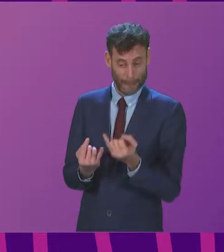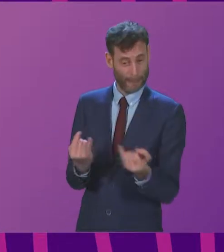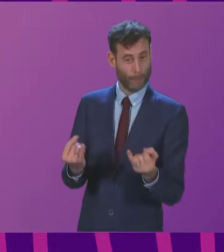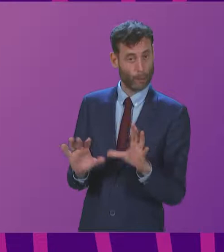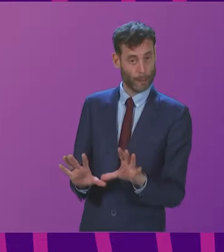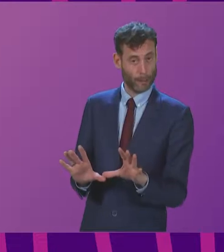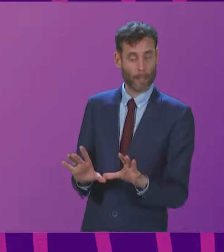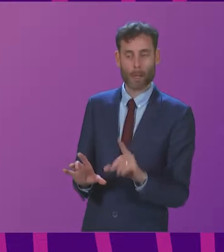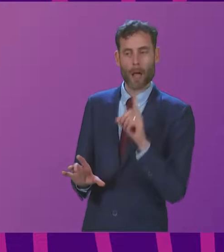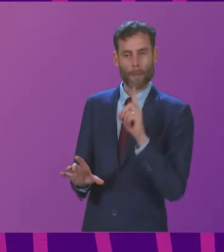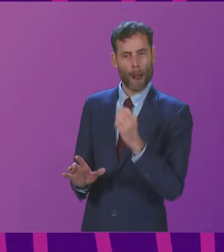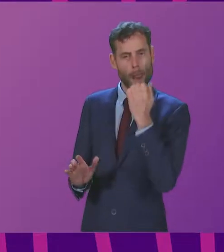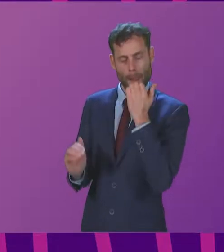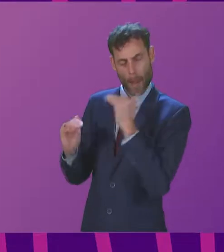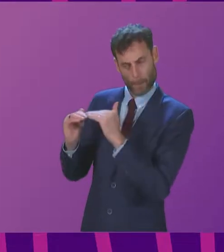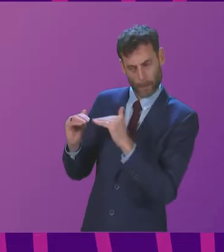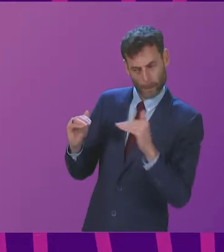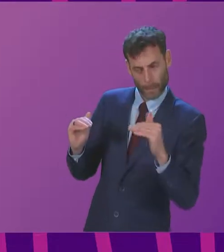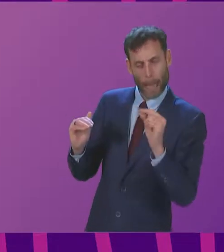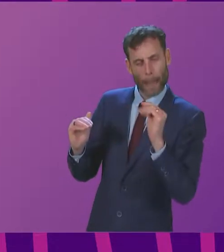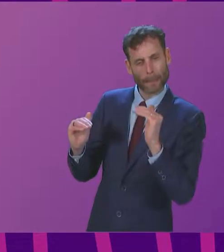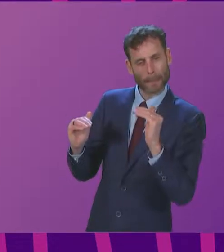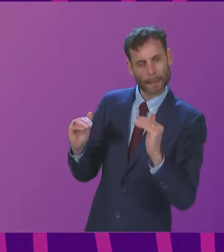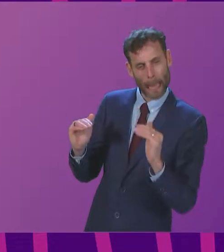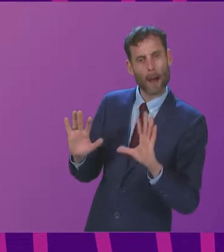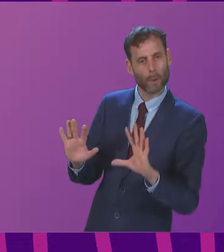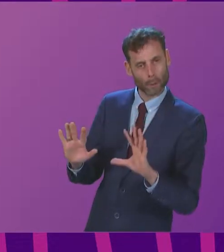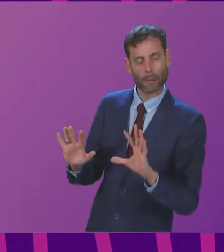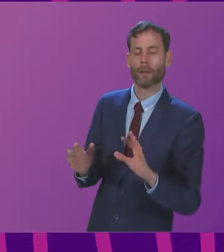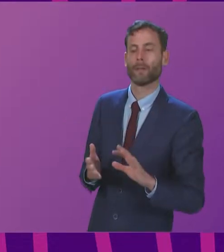stable and, indeed, slightly declining and, having also considered the inevitable